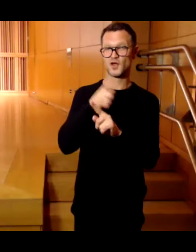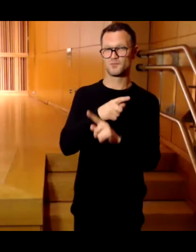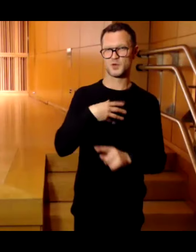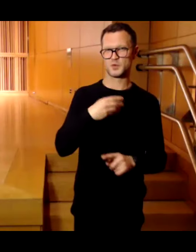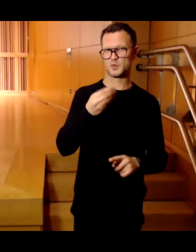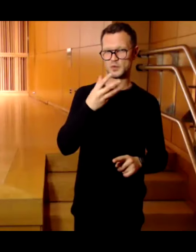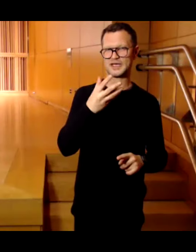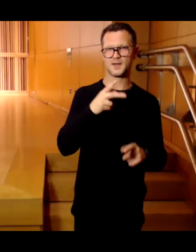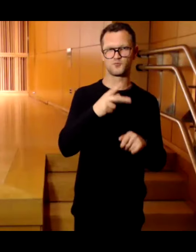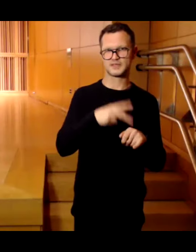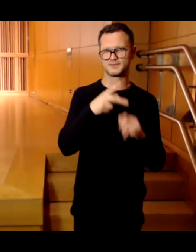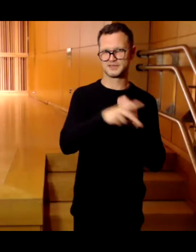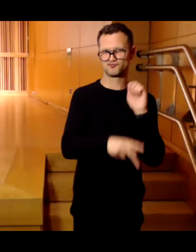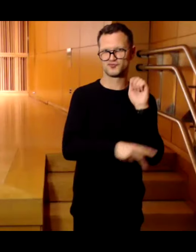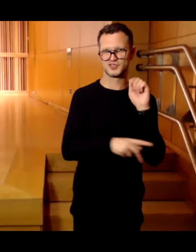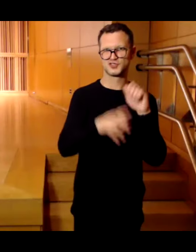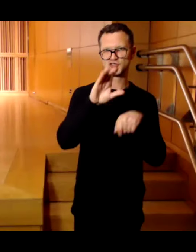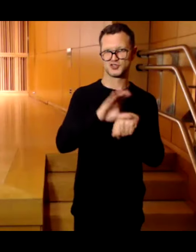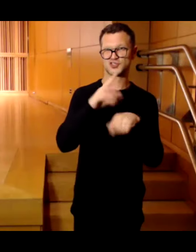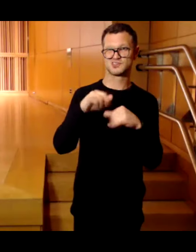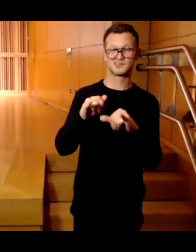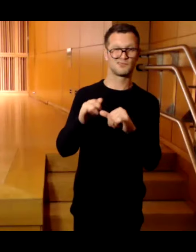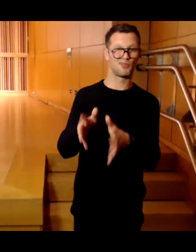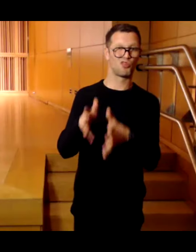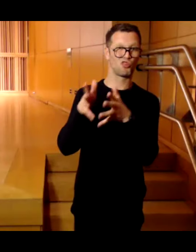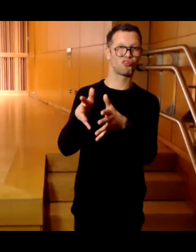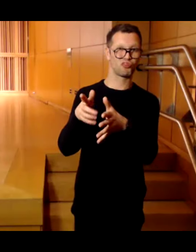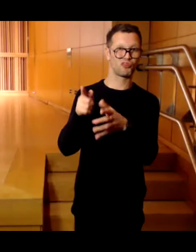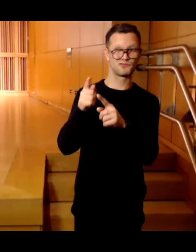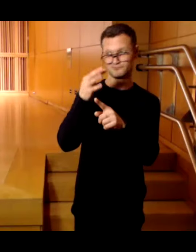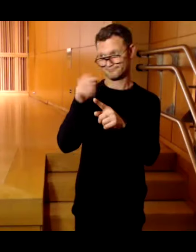that still stands in all its grim forgetfulness just down the road.